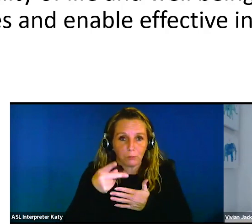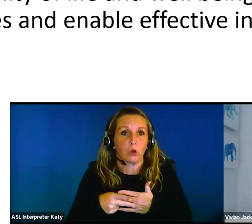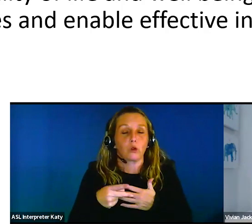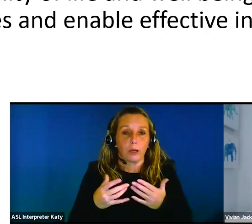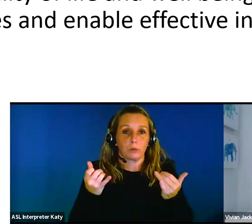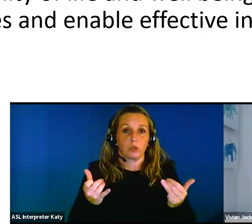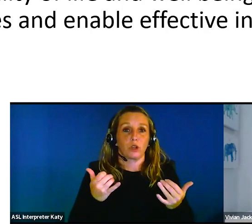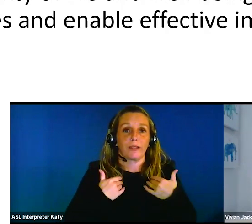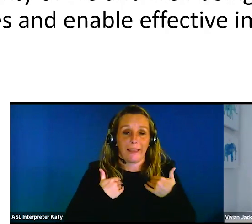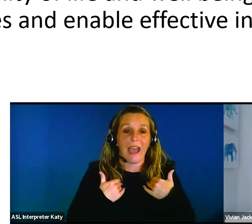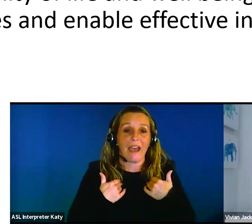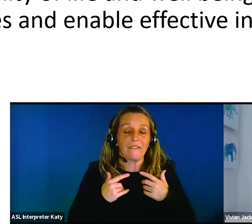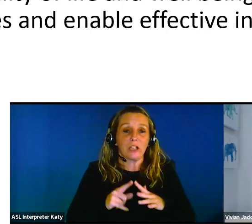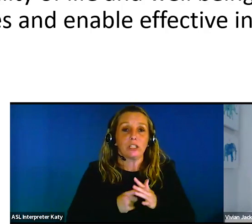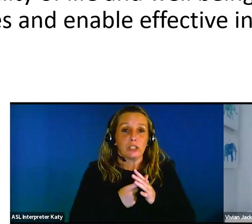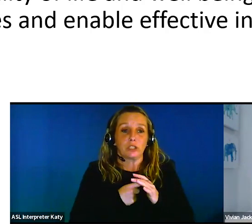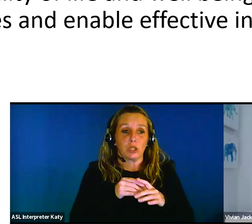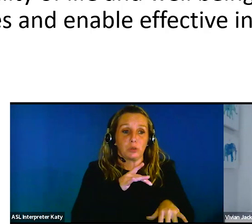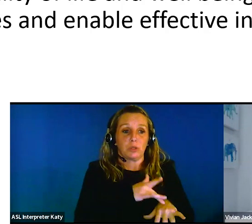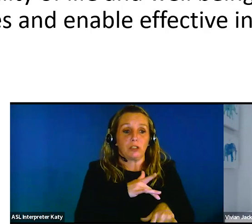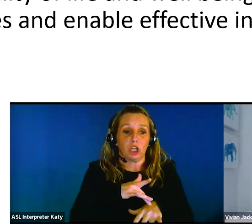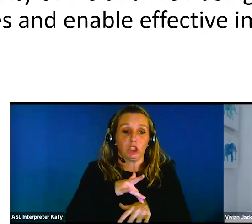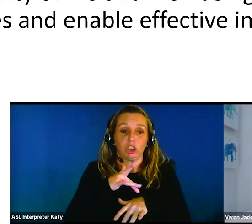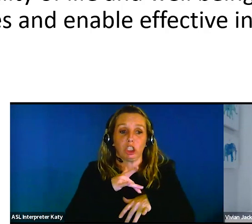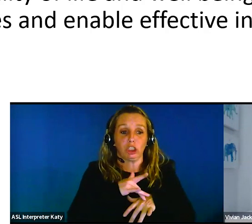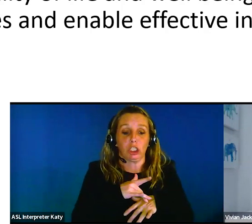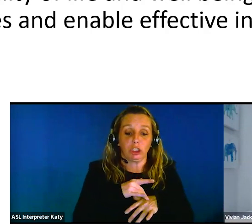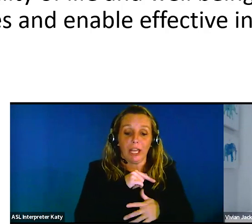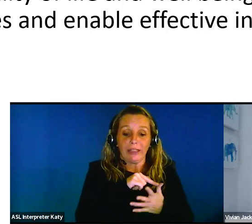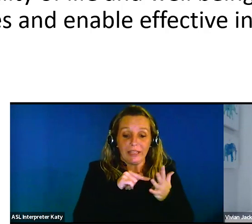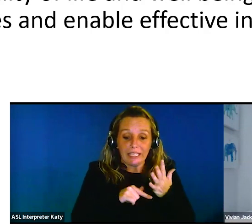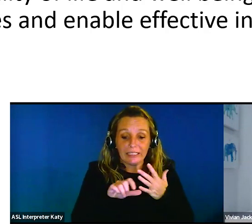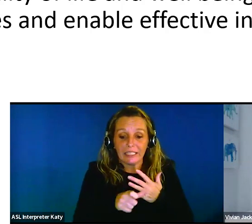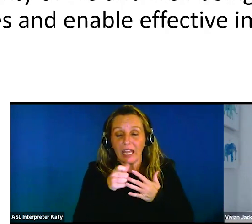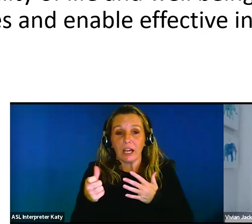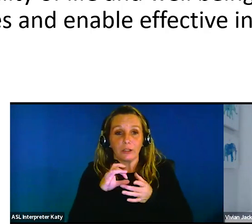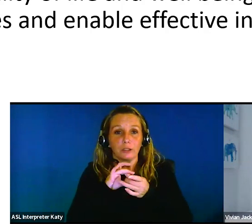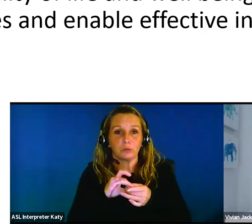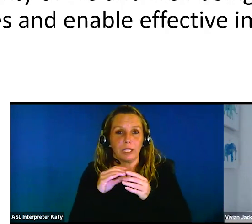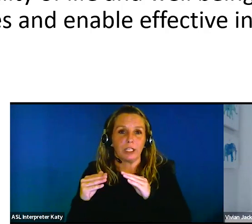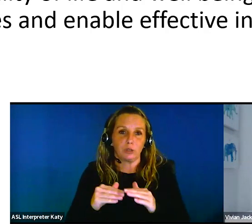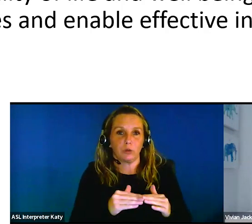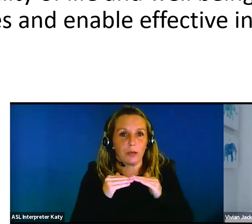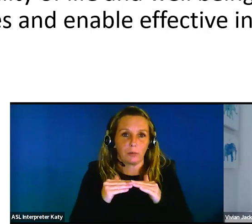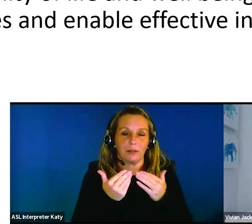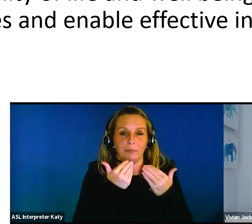begin to touch on these and other factors in relating to equity. Thank you.